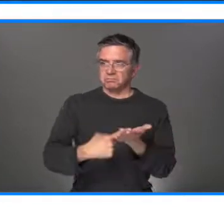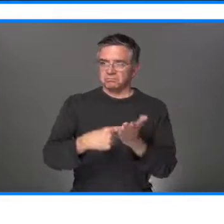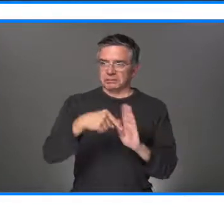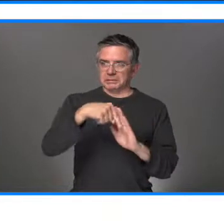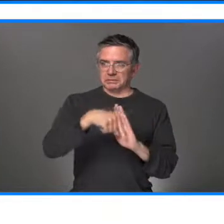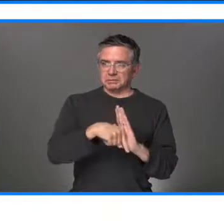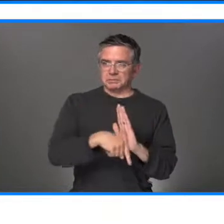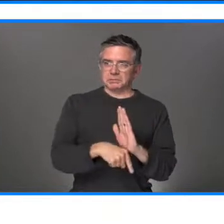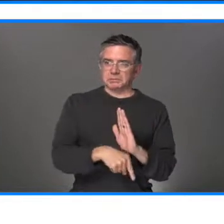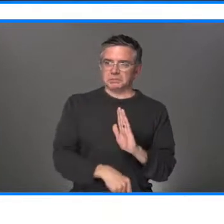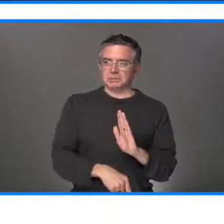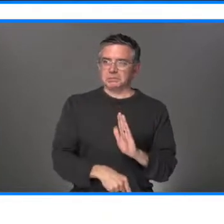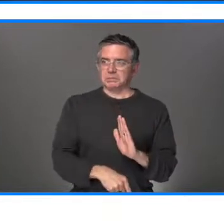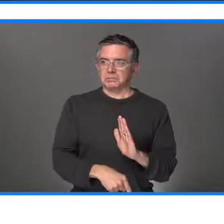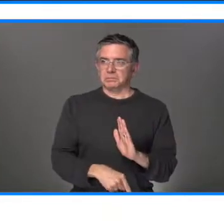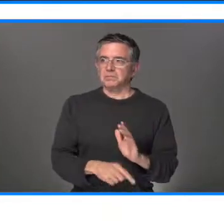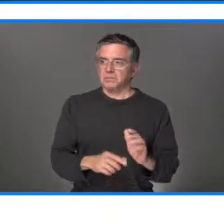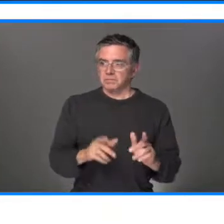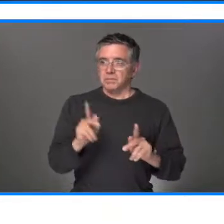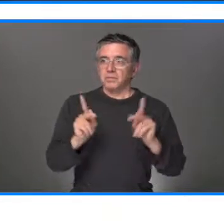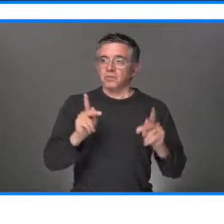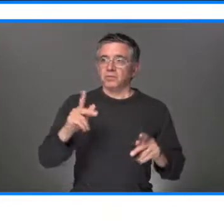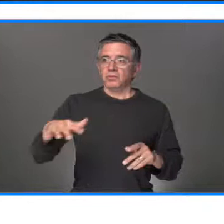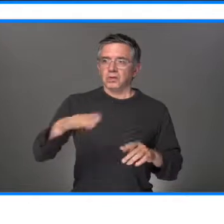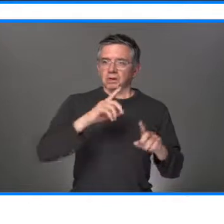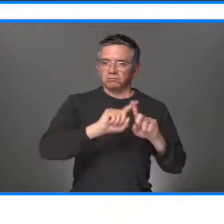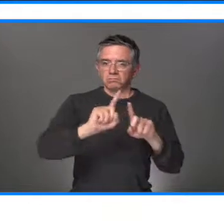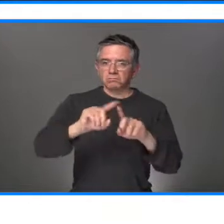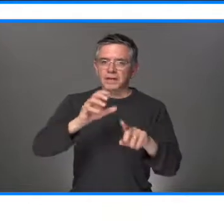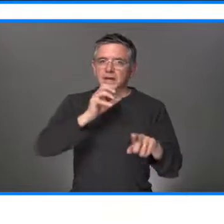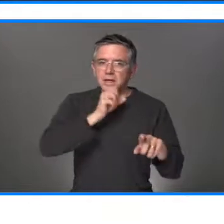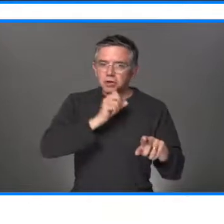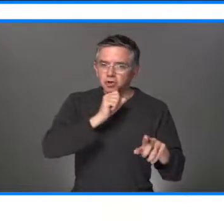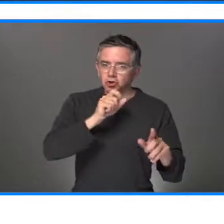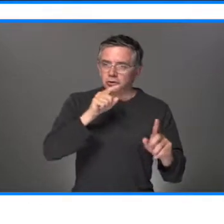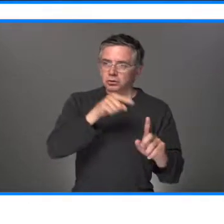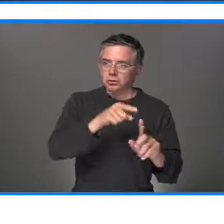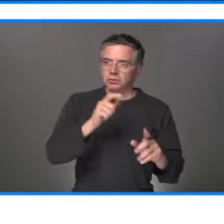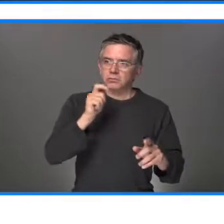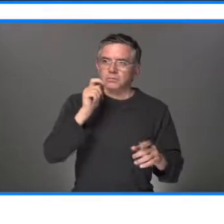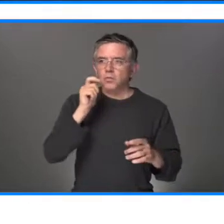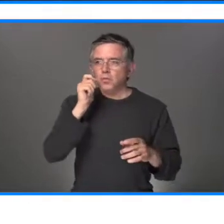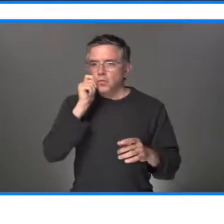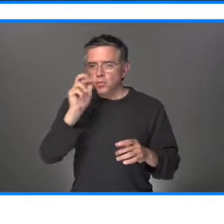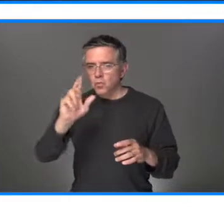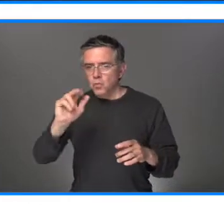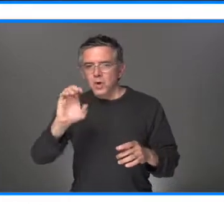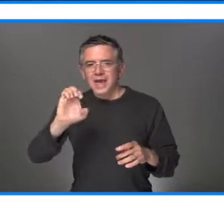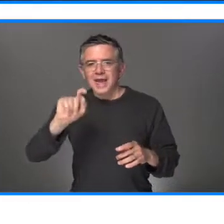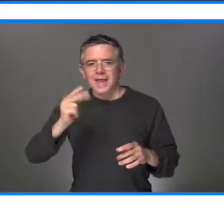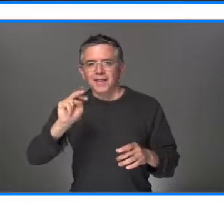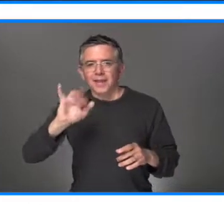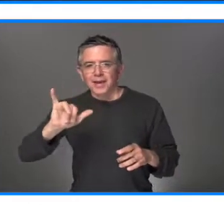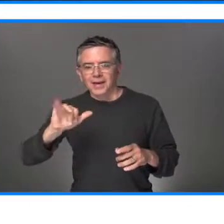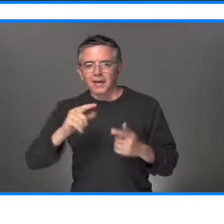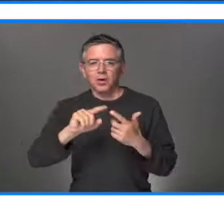and the various age ranges, racial and ethnic communities, and our male to female ratio